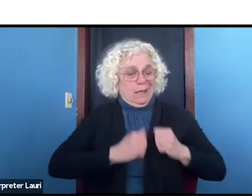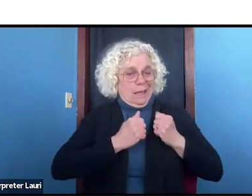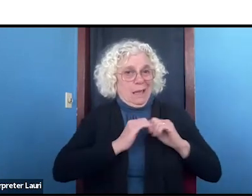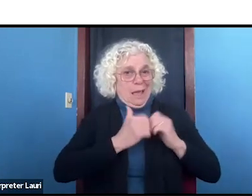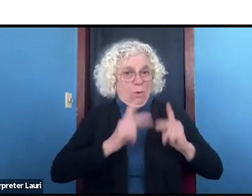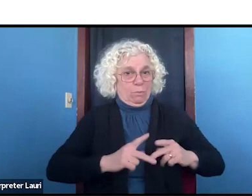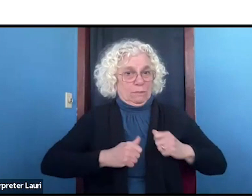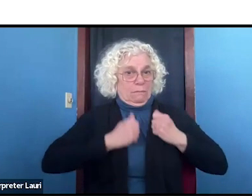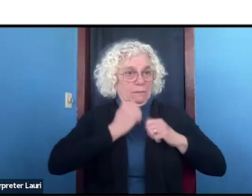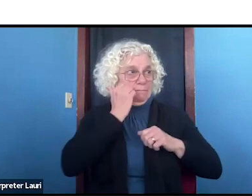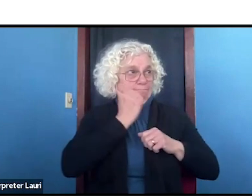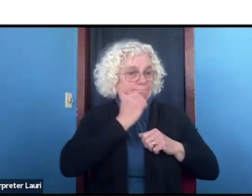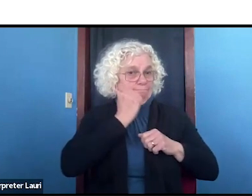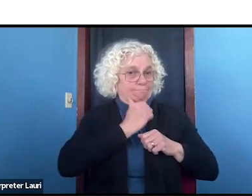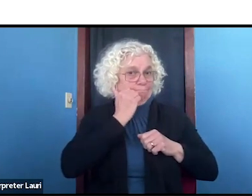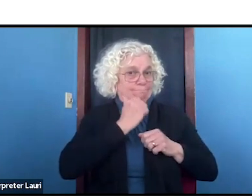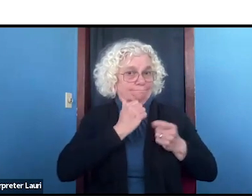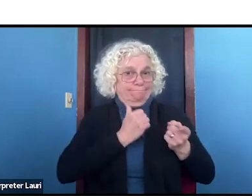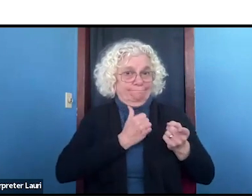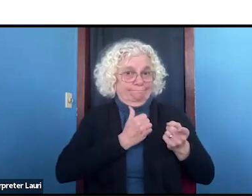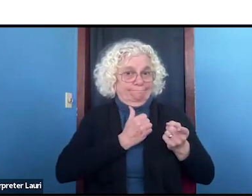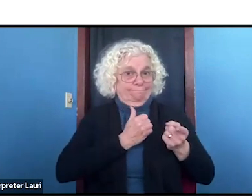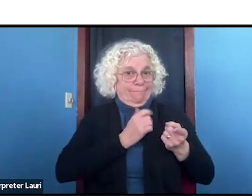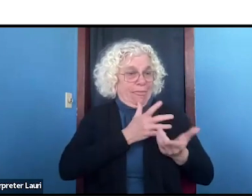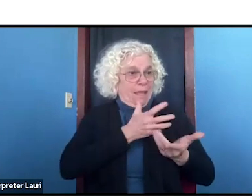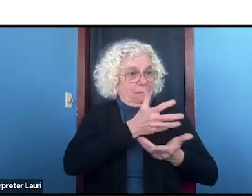It is what we do every single day.